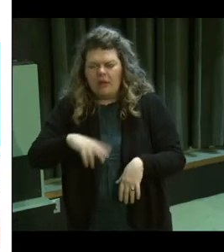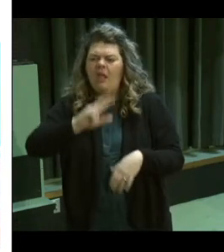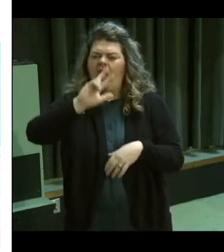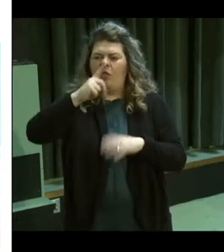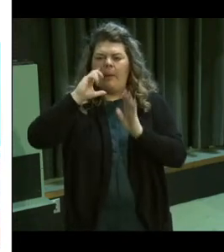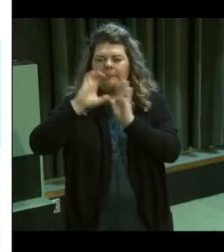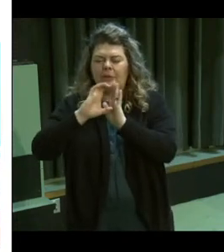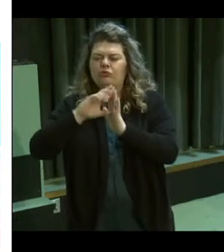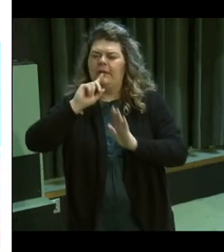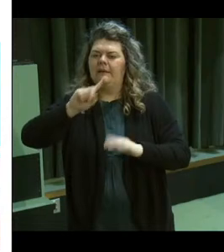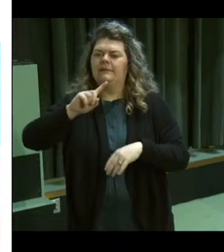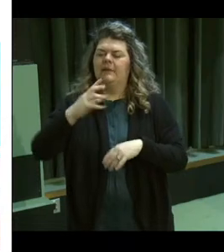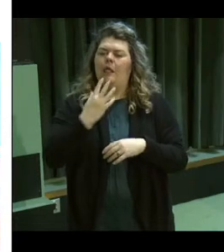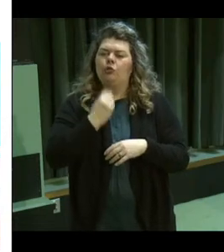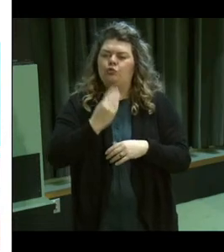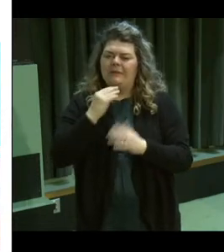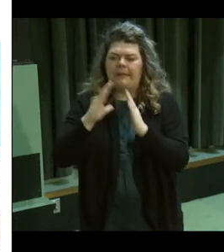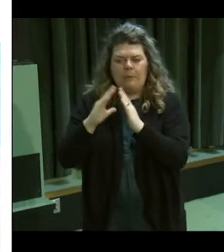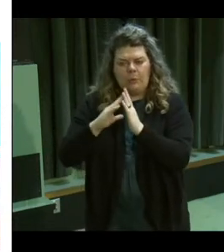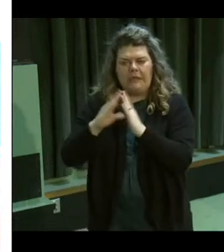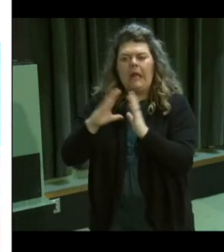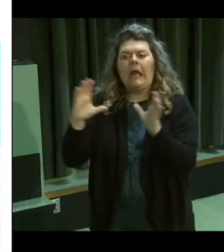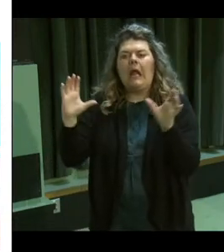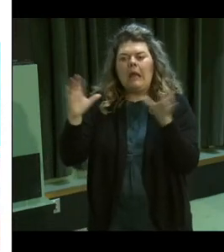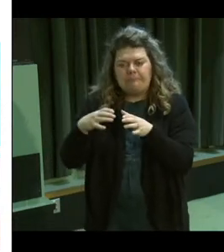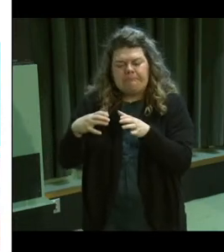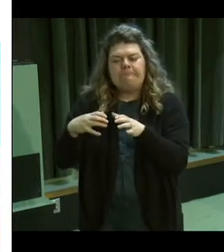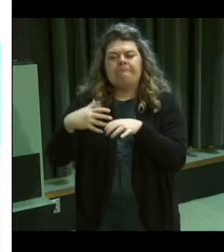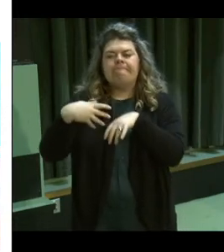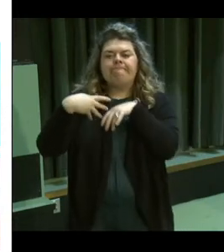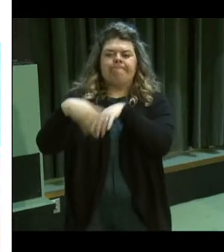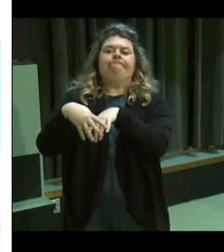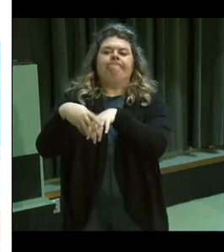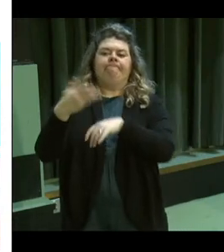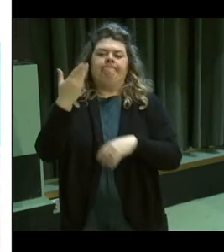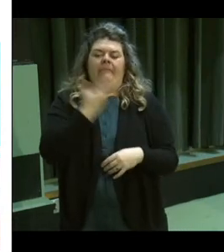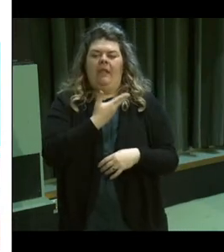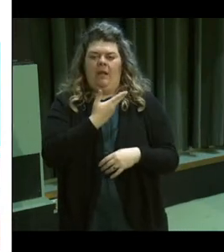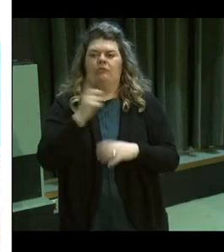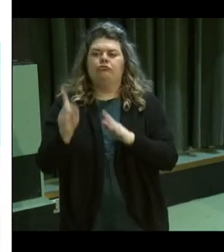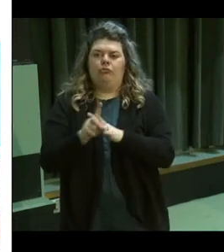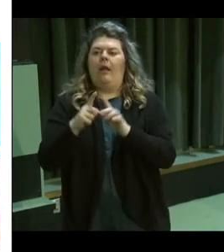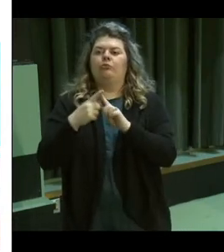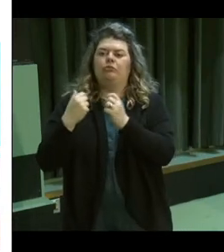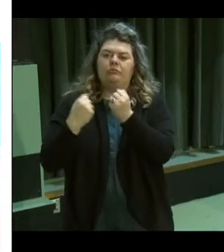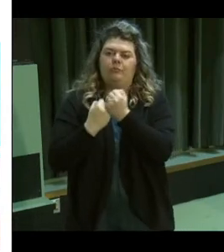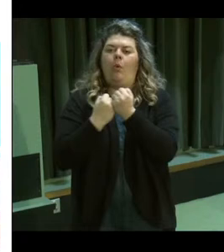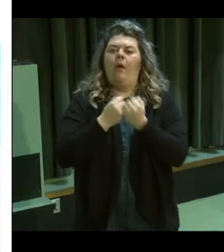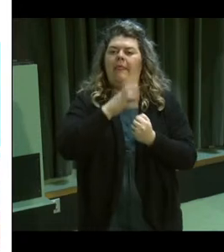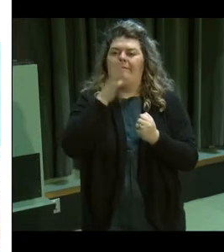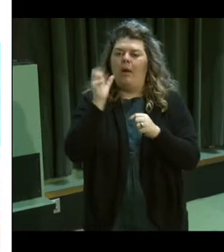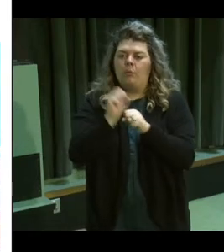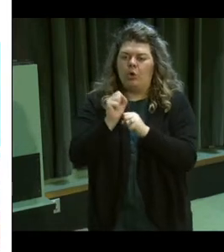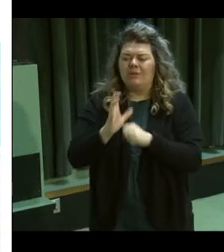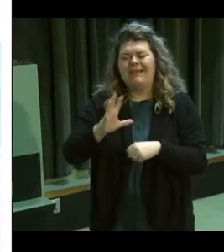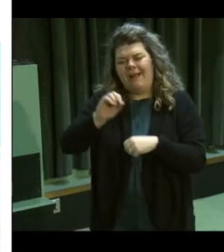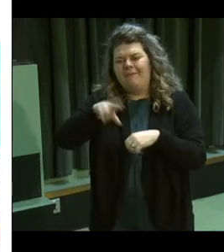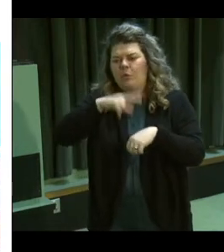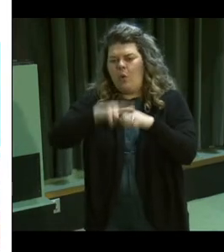slide, there is members from the Jewish community again, coming